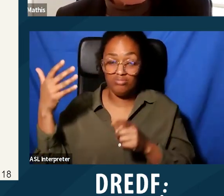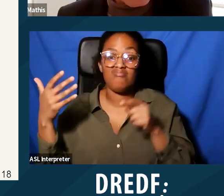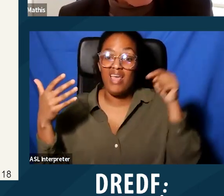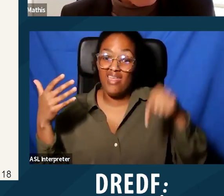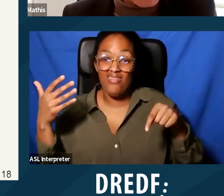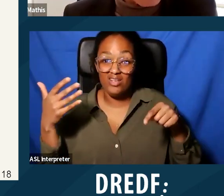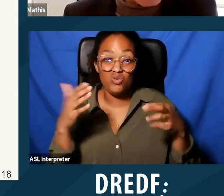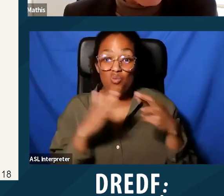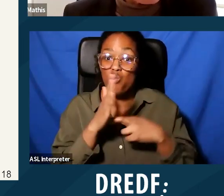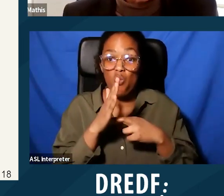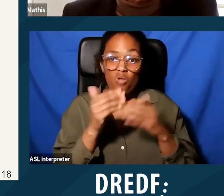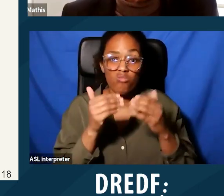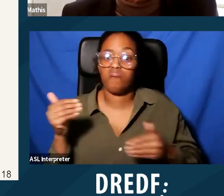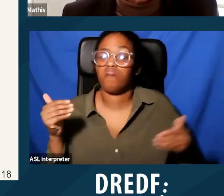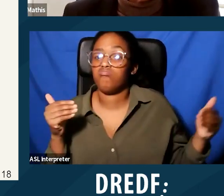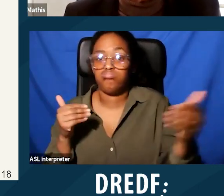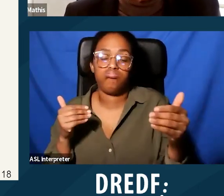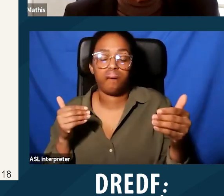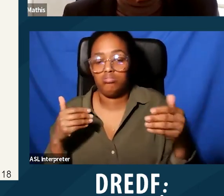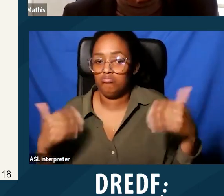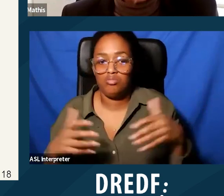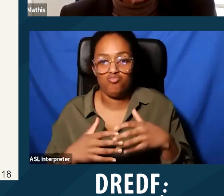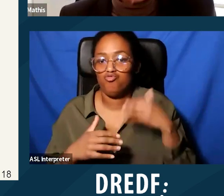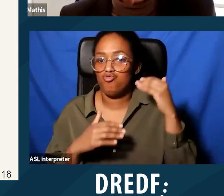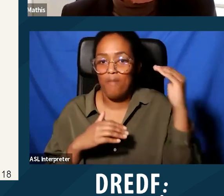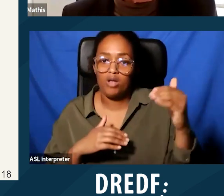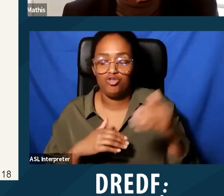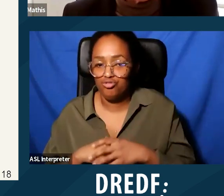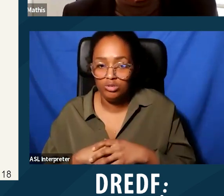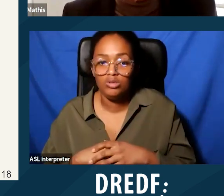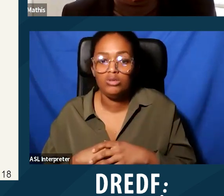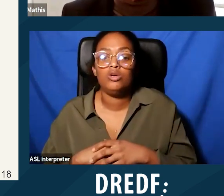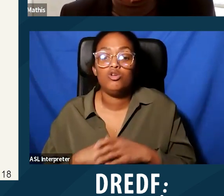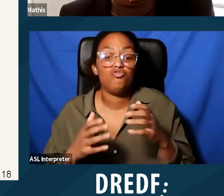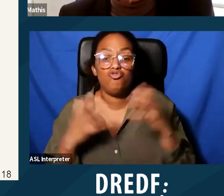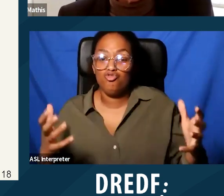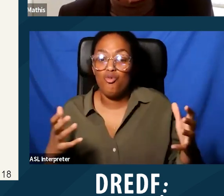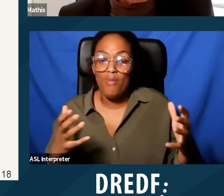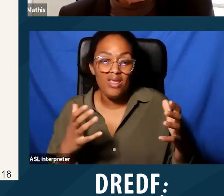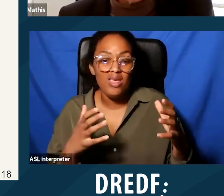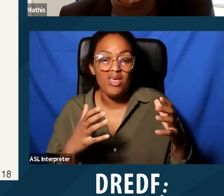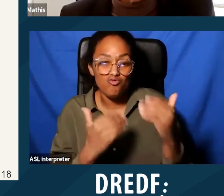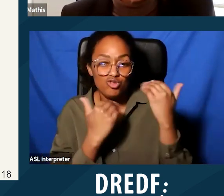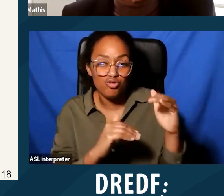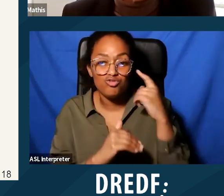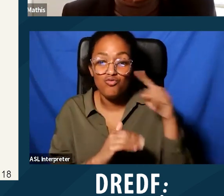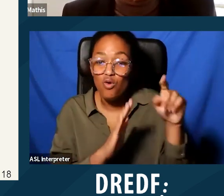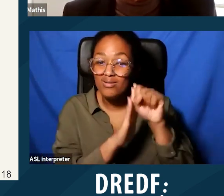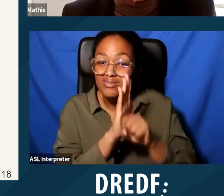what the law requires. They say the rule puts too many ‑‑ too many different restrictions on